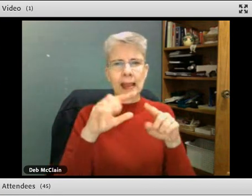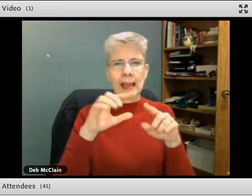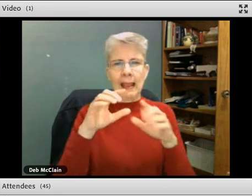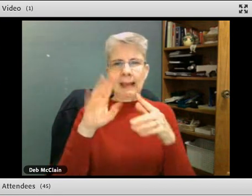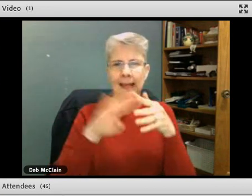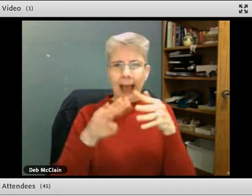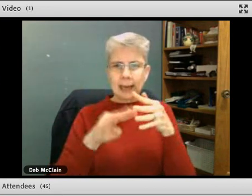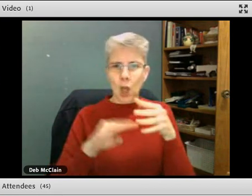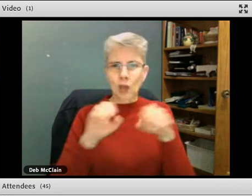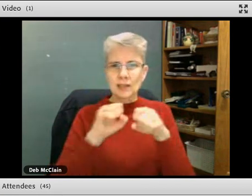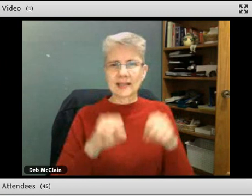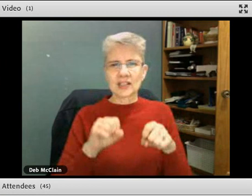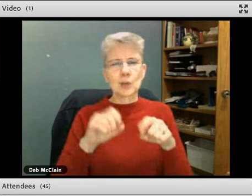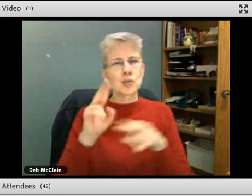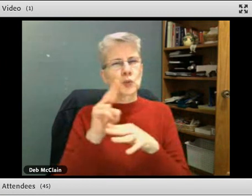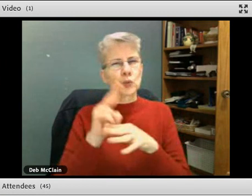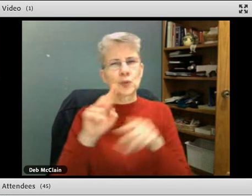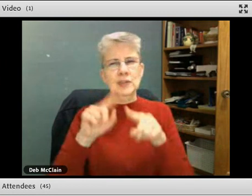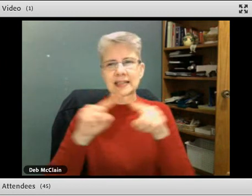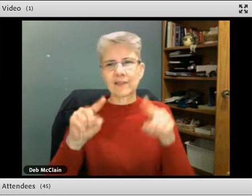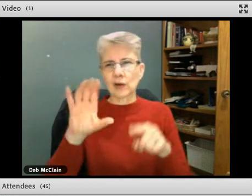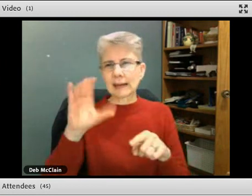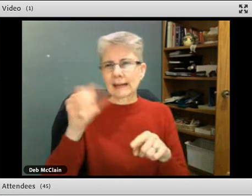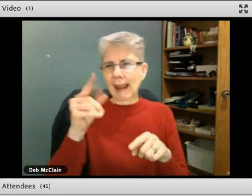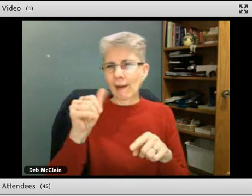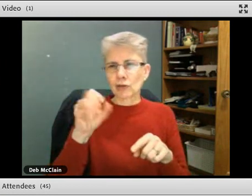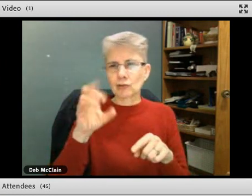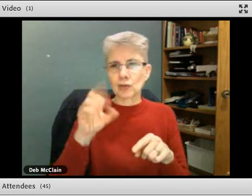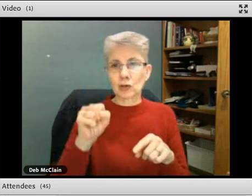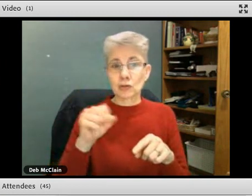You just saw them using -- The pipe character is used in the Library of Congress system